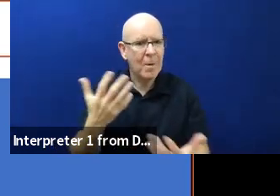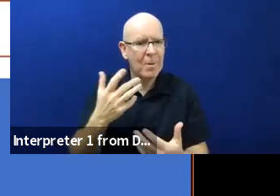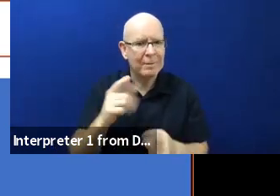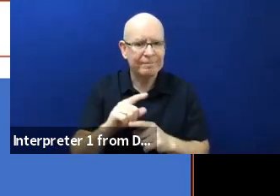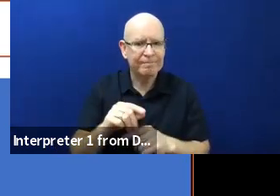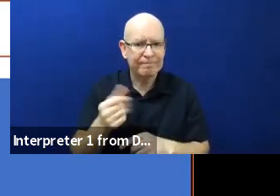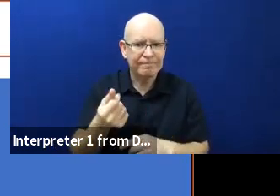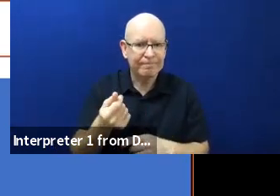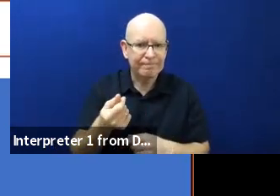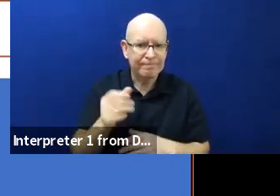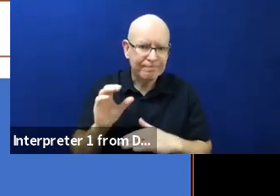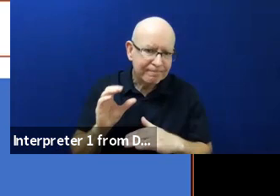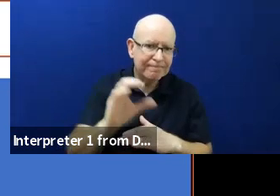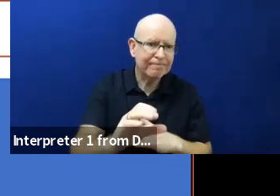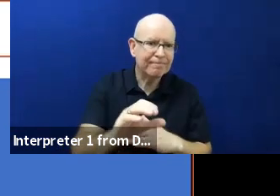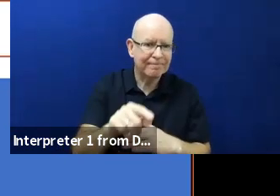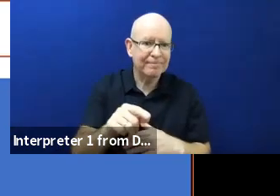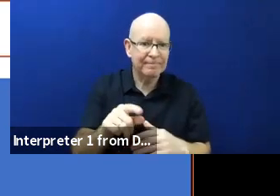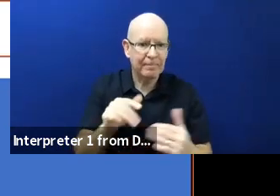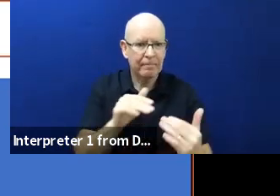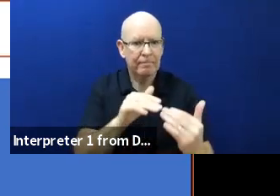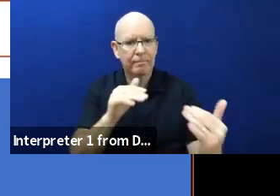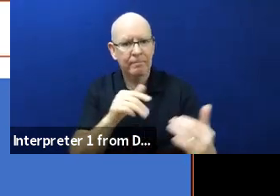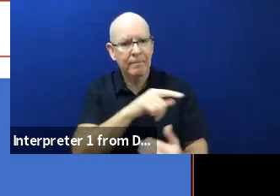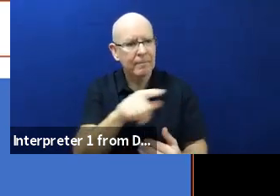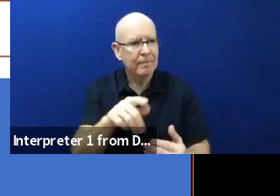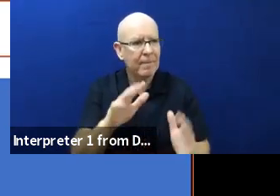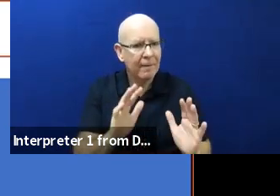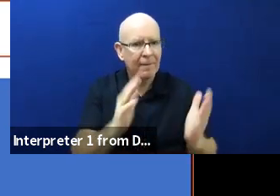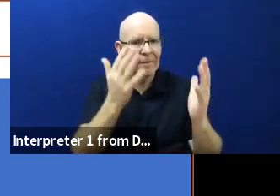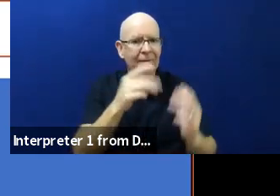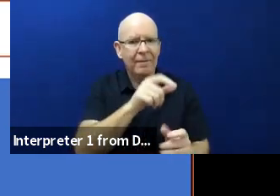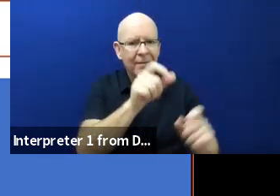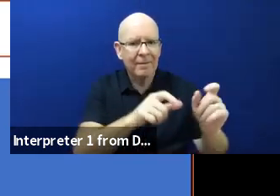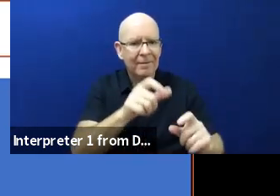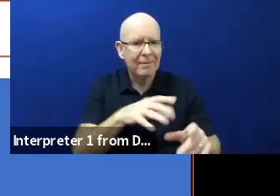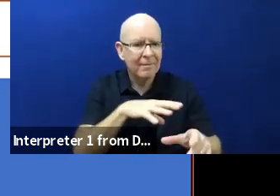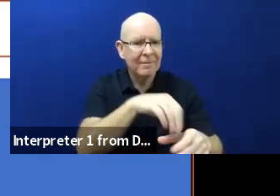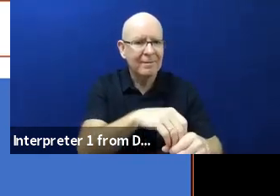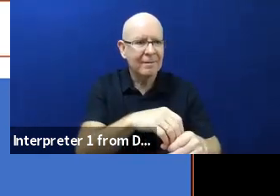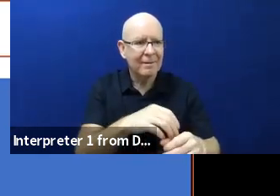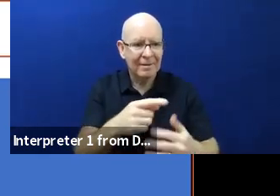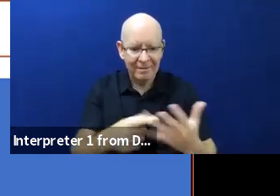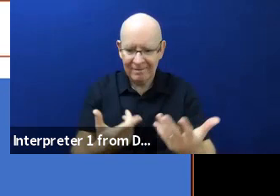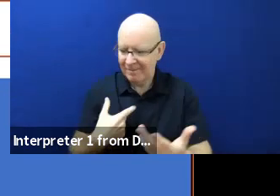the services we need, personal assistance, Sign language, interpretation, braille books. But it's